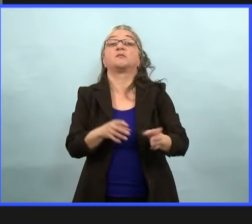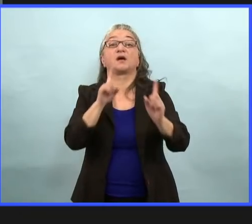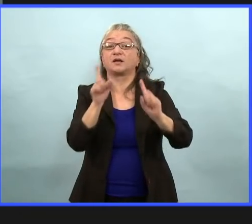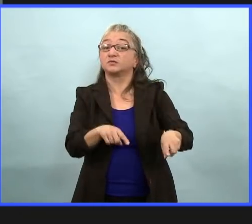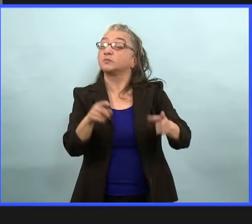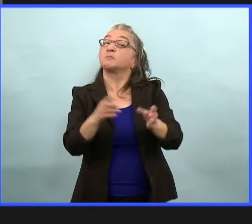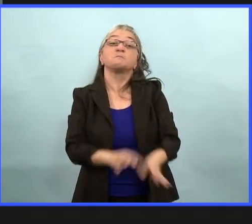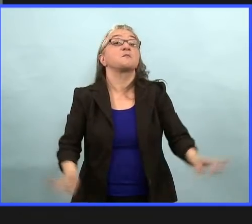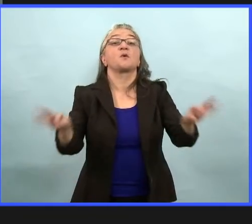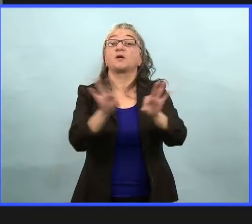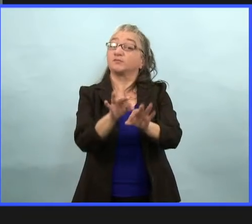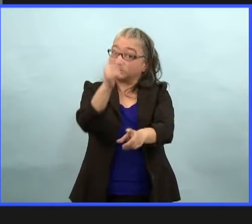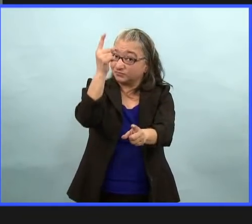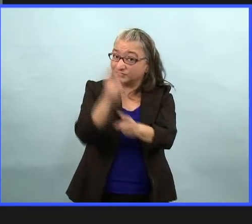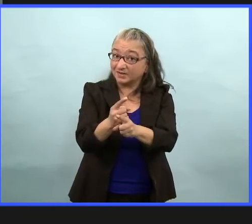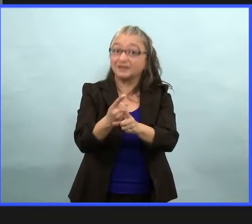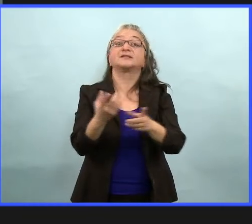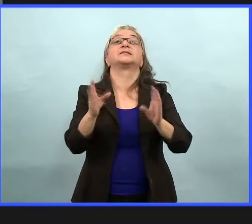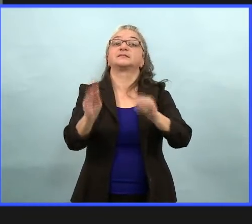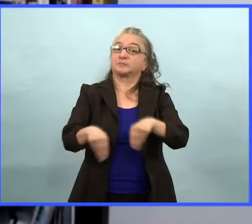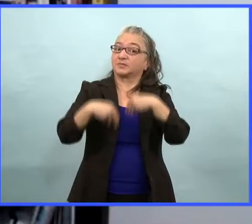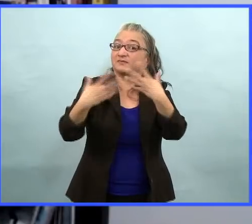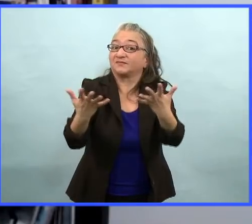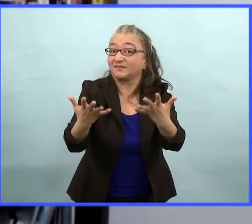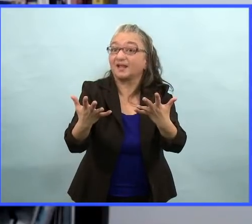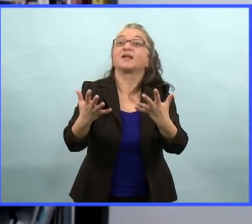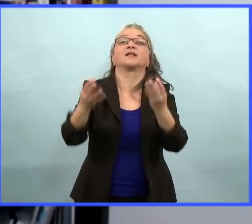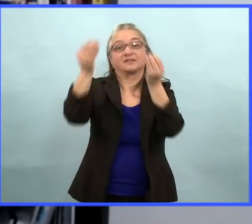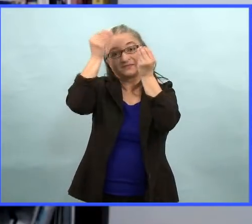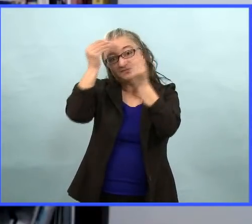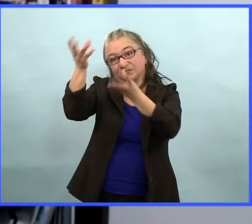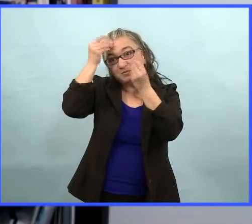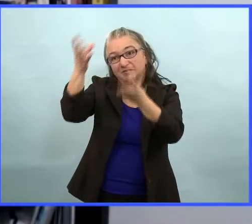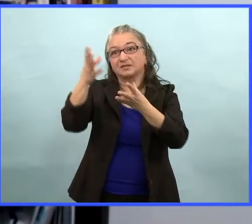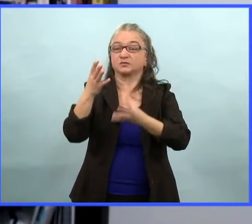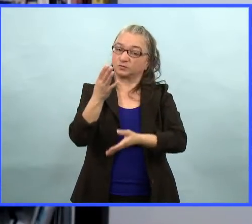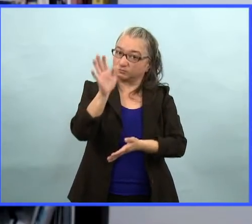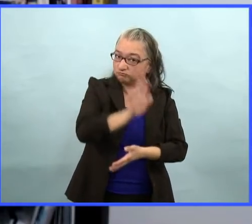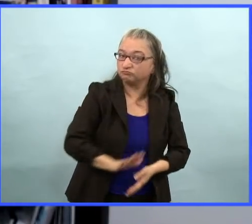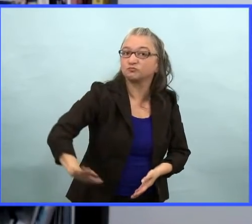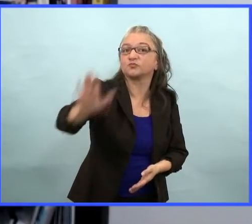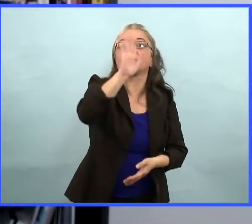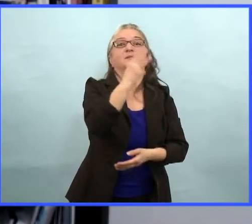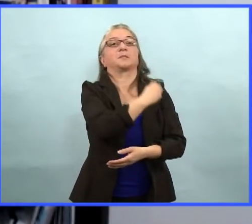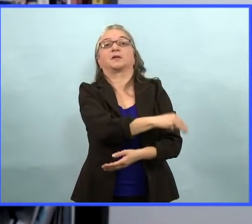manitobans as dr anderson said there's there's a lot of work that goes into uh pulling and